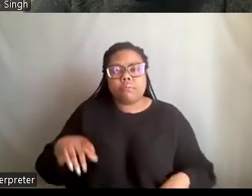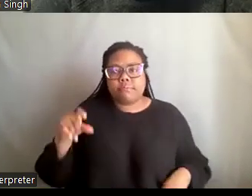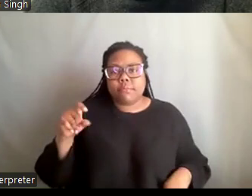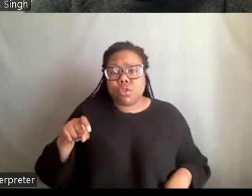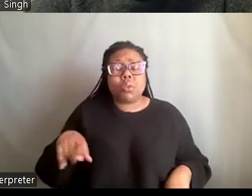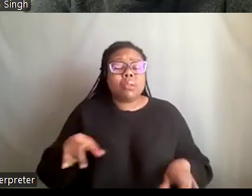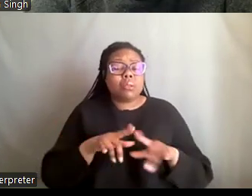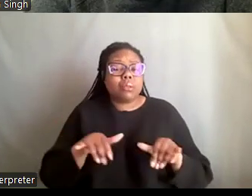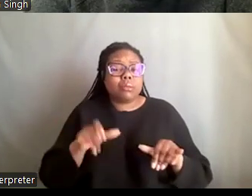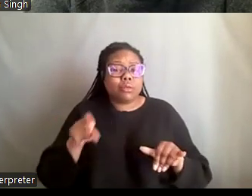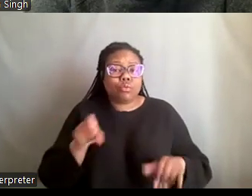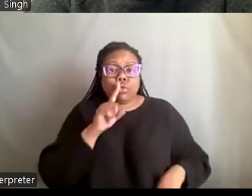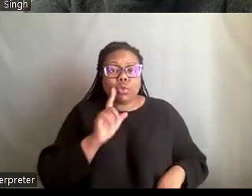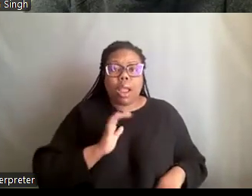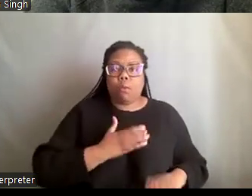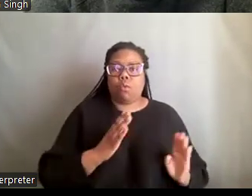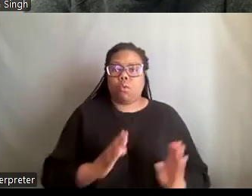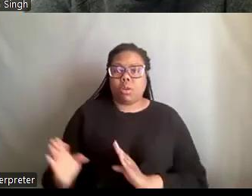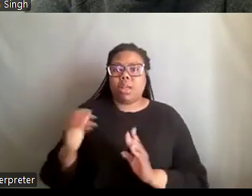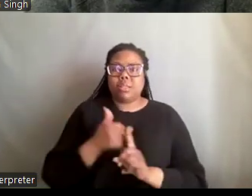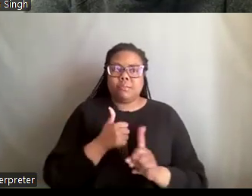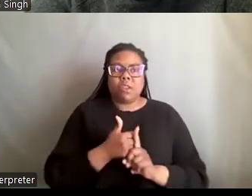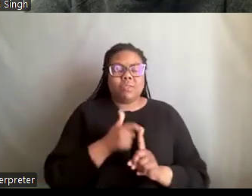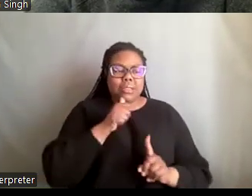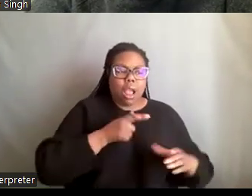, we've got to build relationships. And we've got